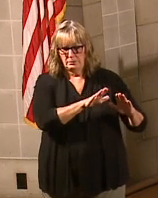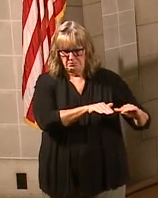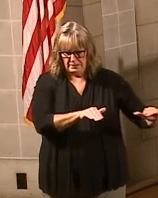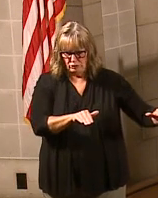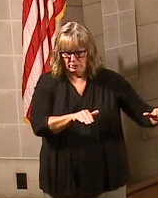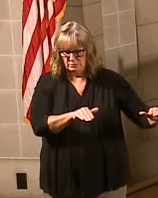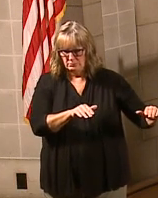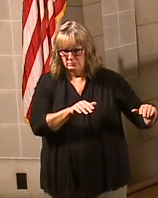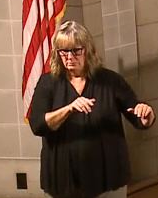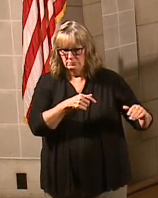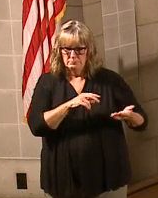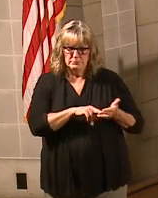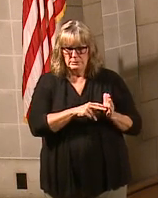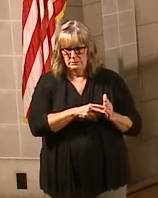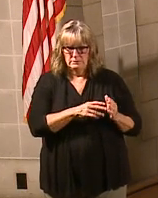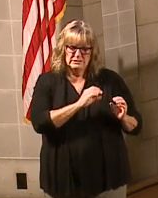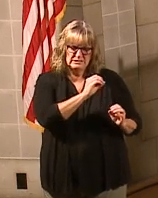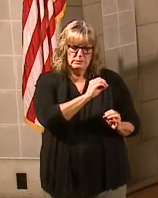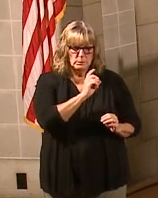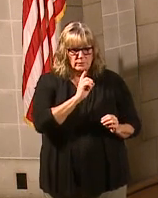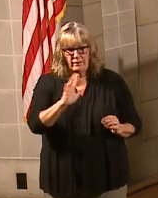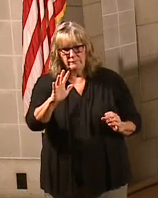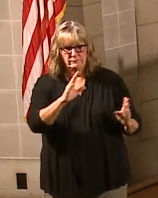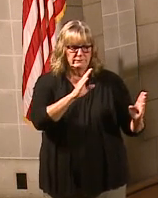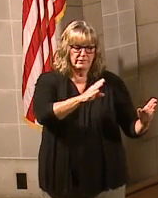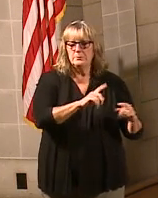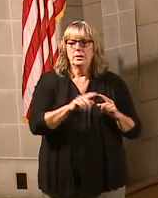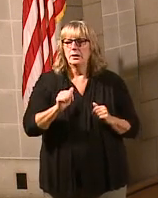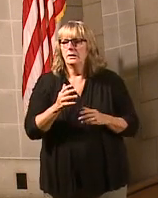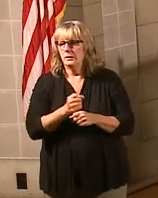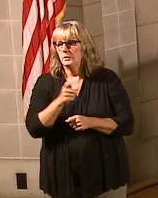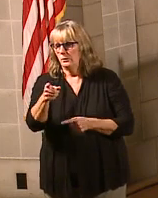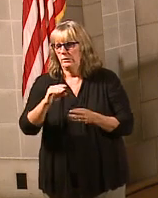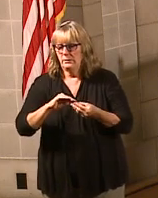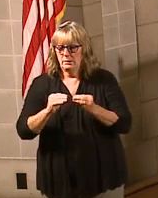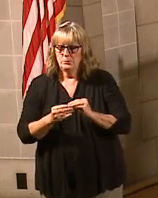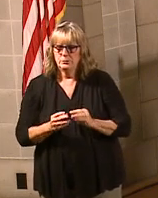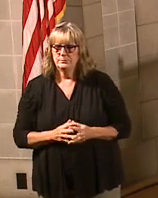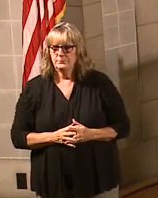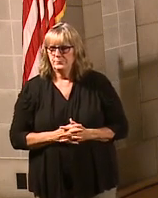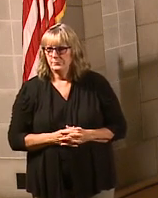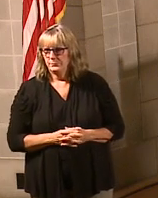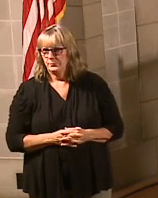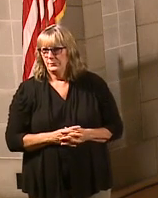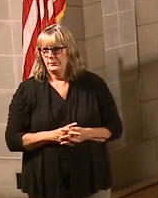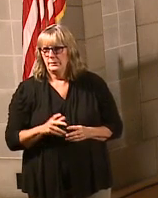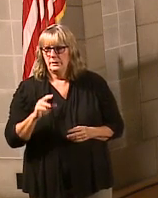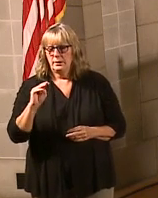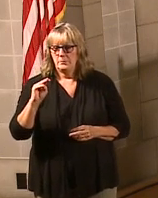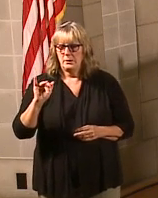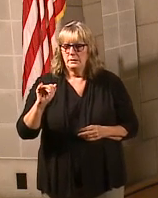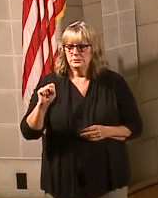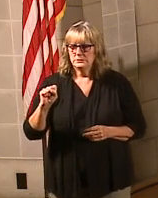THE TOTAL LAST WEEK WAS 44